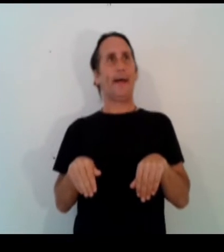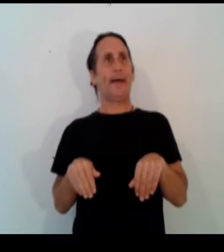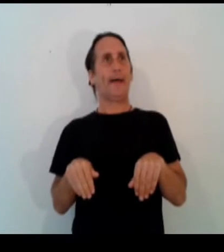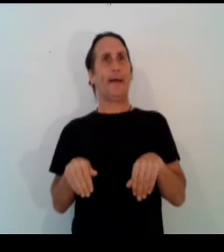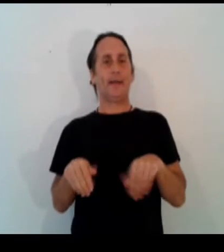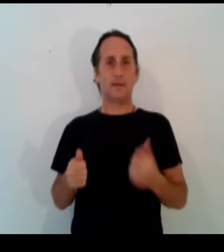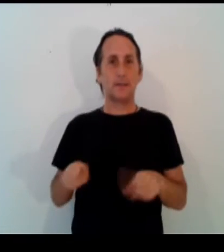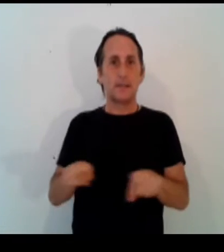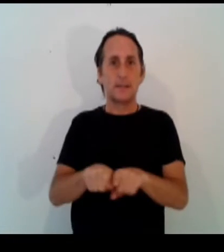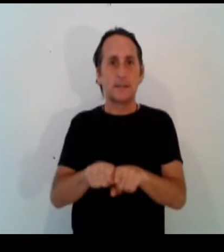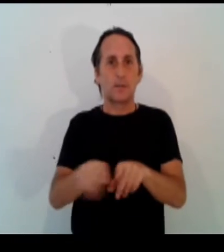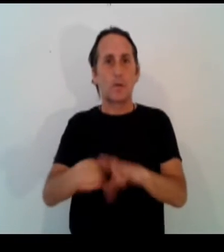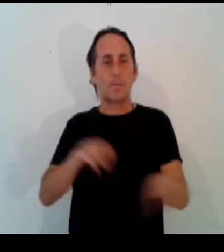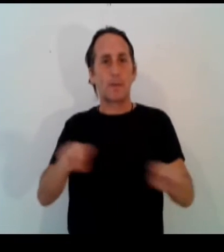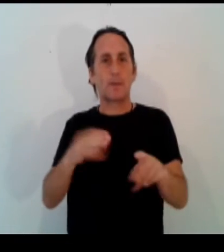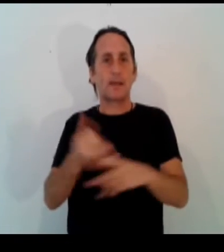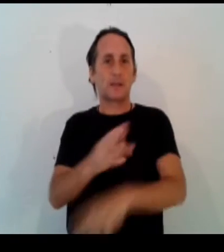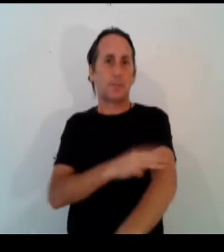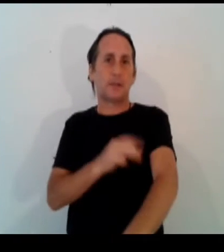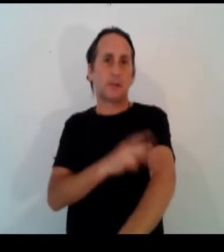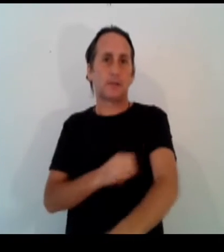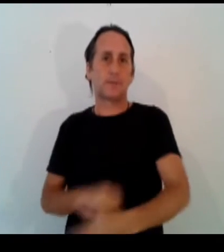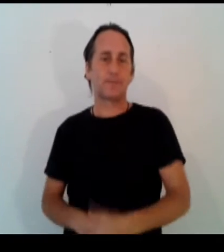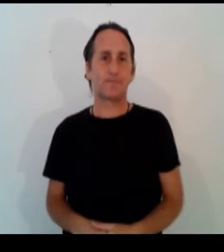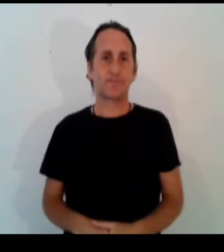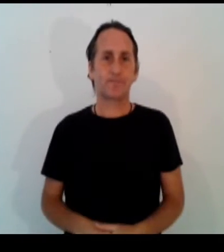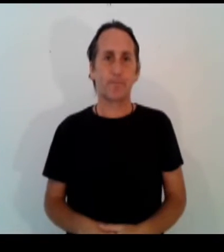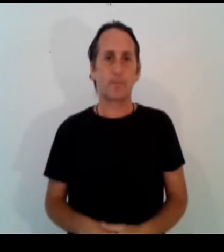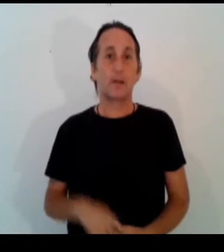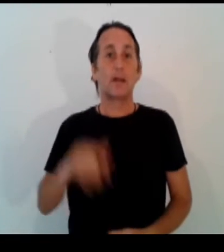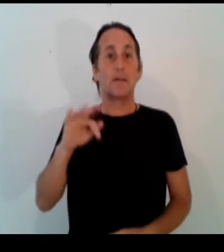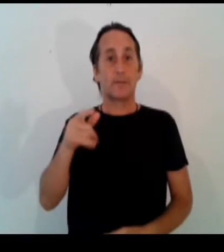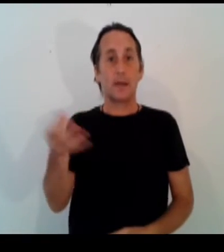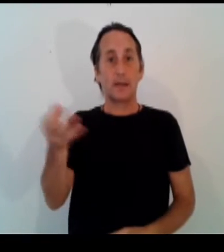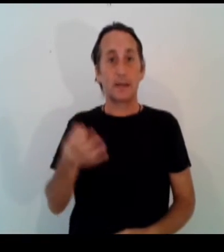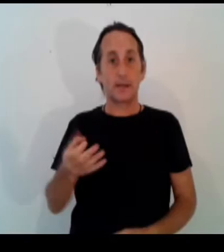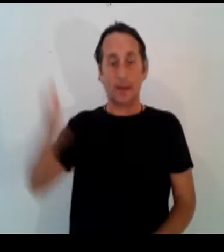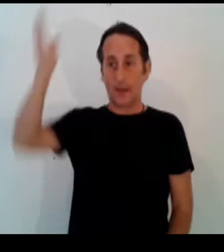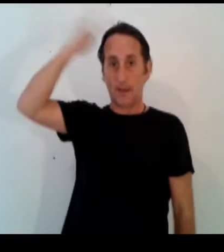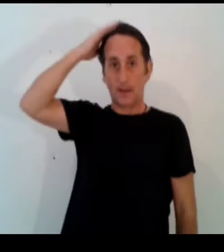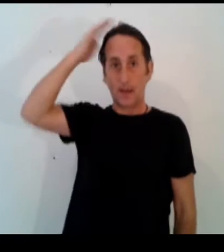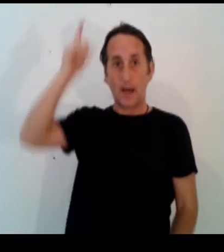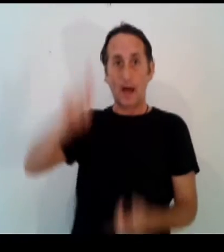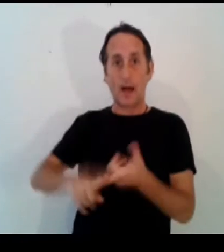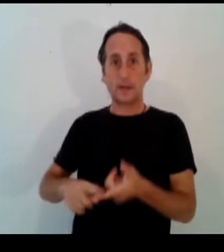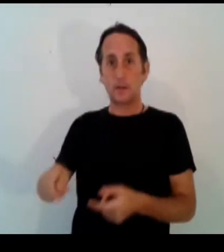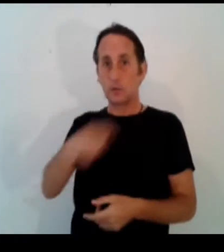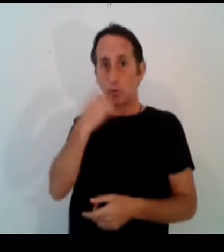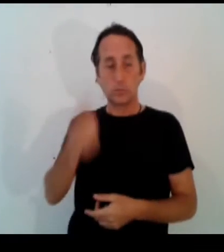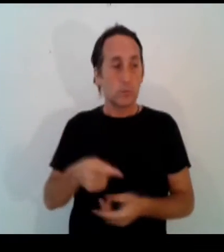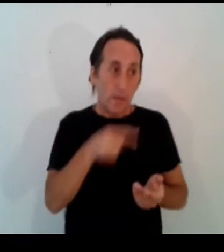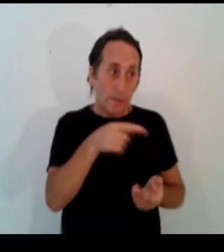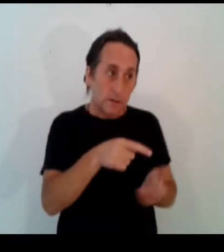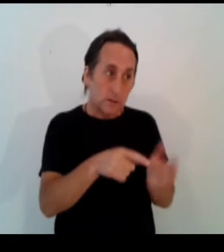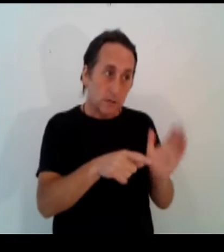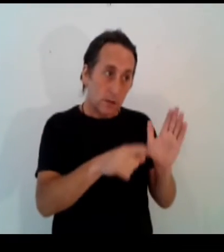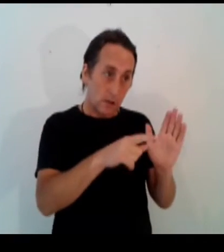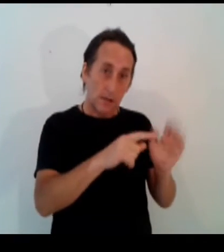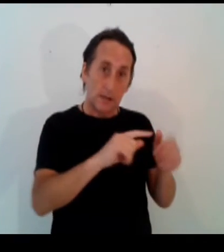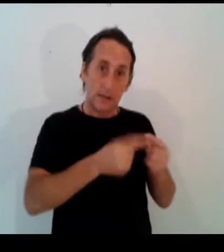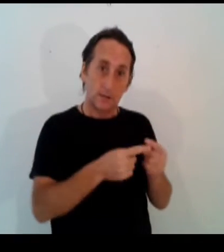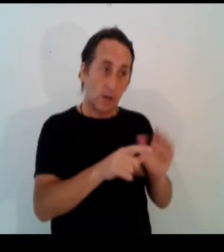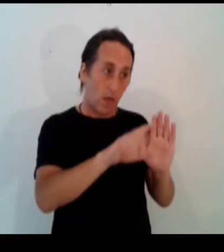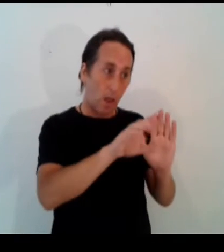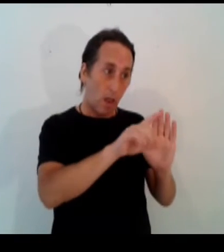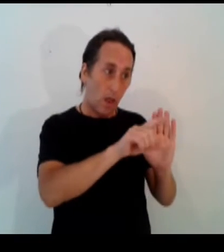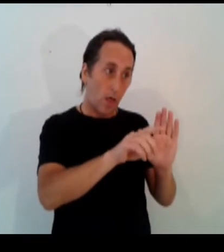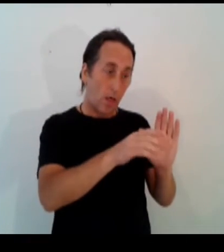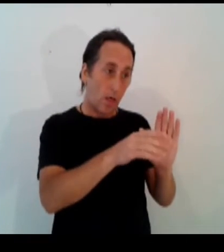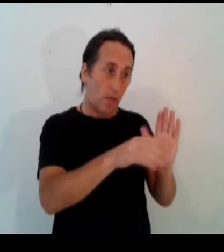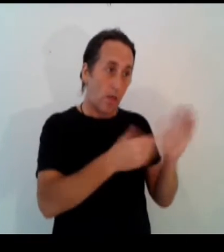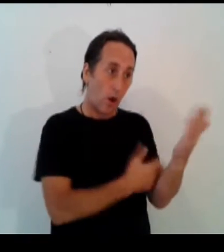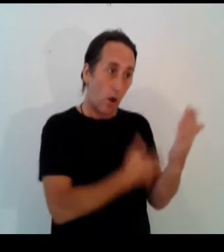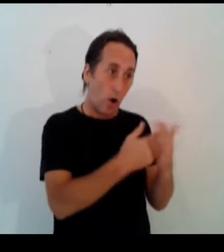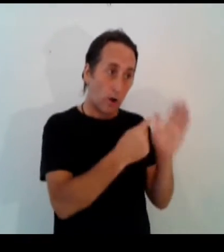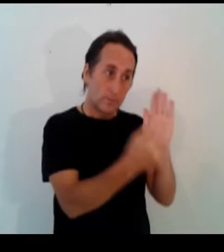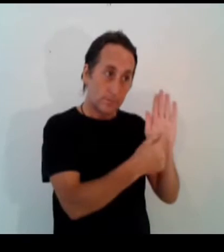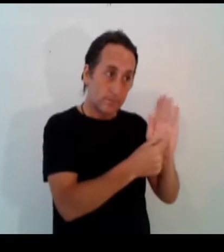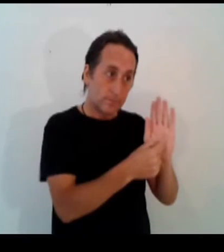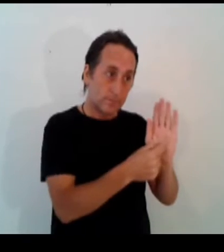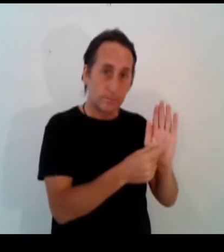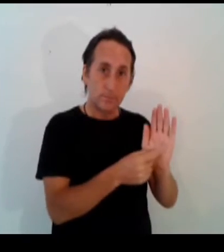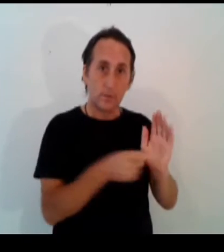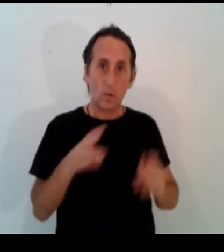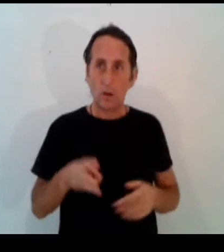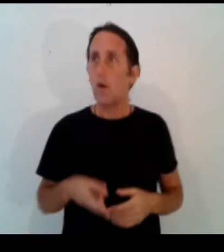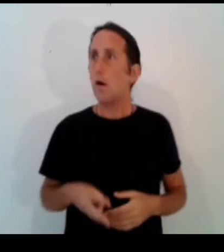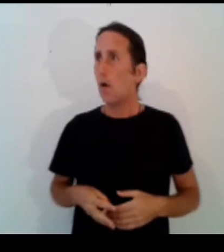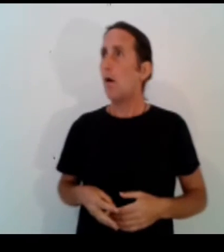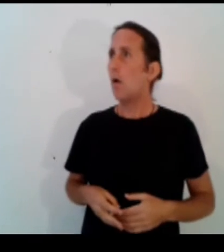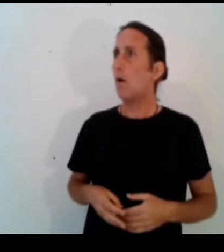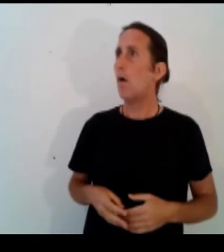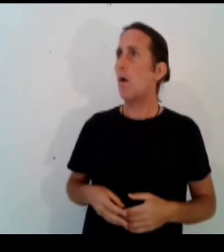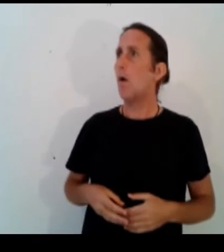and its the same with people in the police, as long as they get a pat on the head and are told "this is the law" they will do what they are told